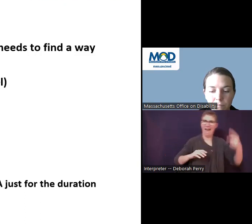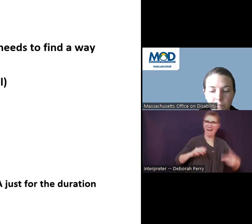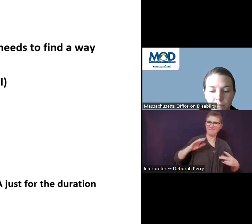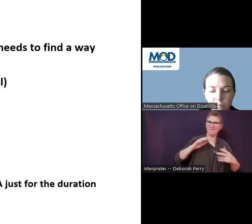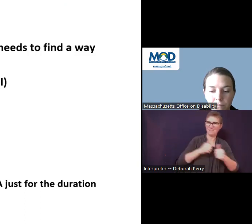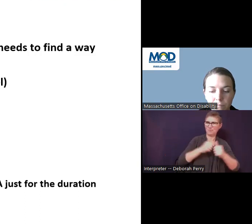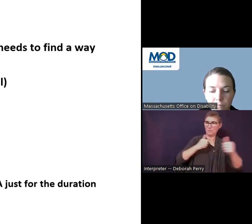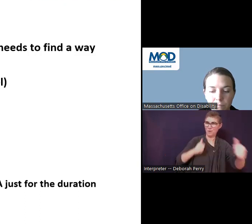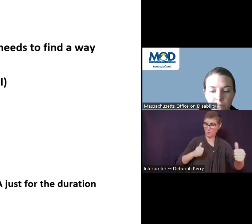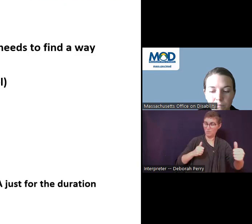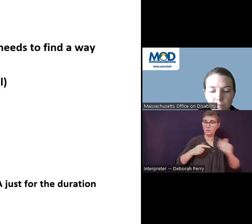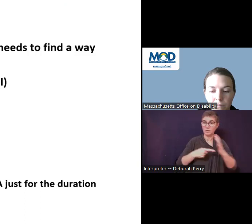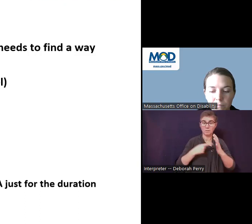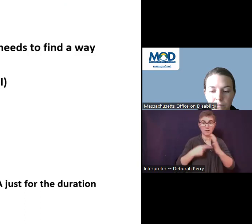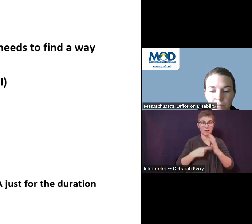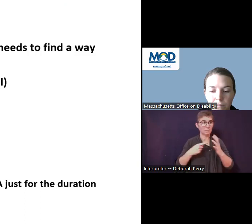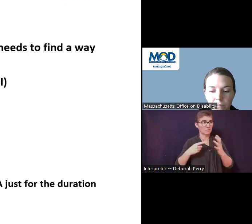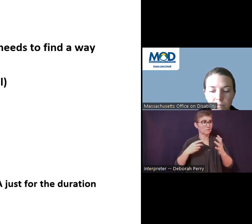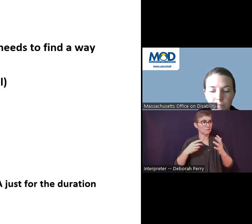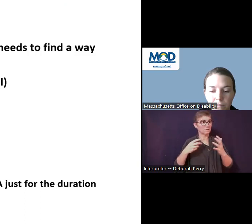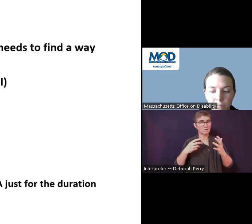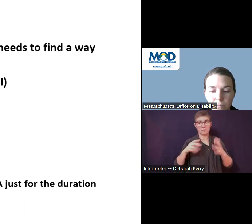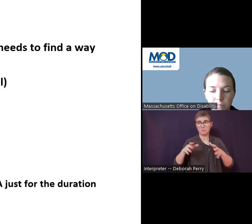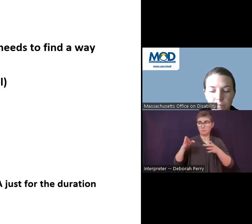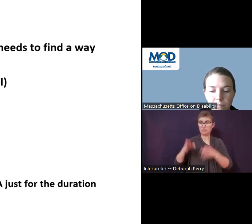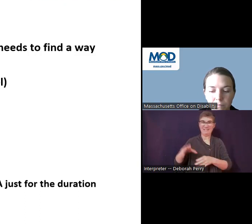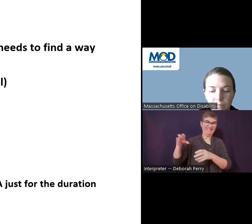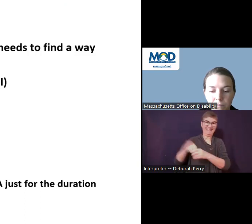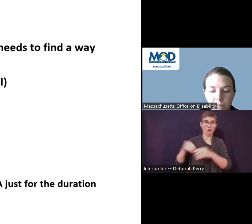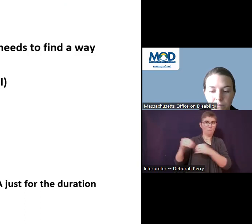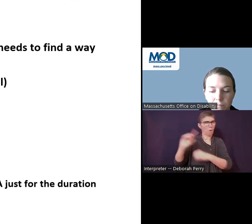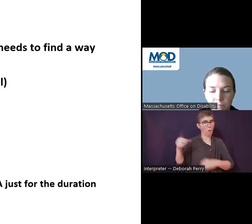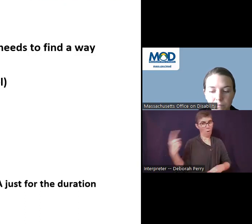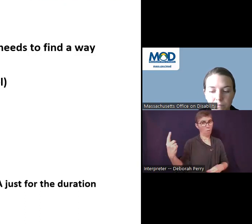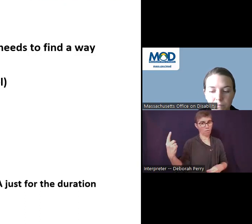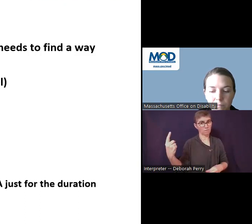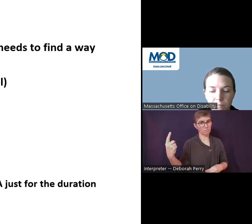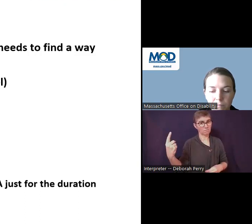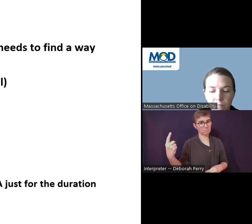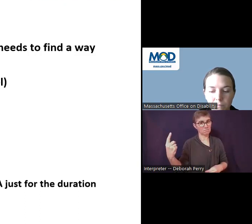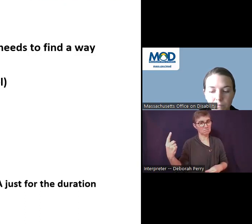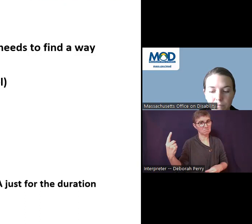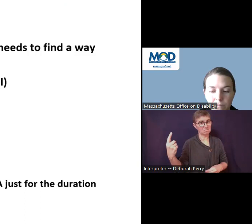times when an employee is in the office totally by themselves and that you know triggers